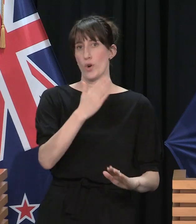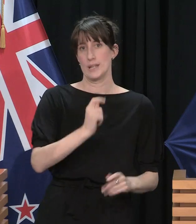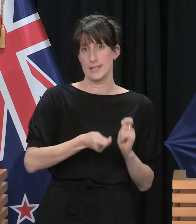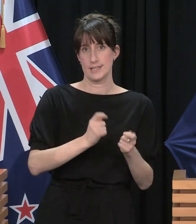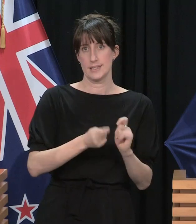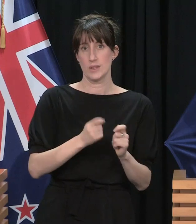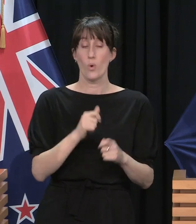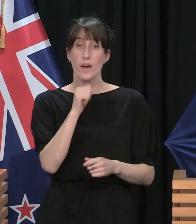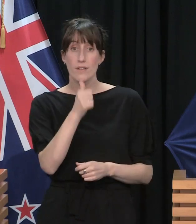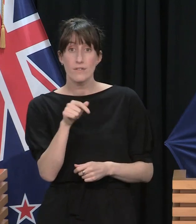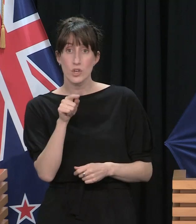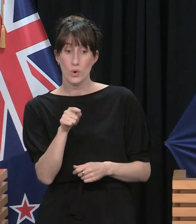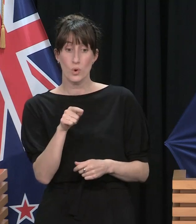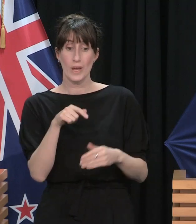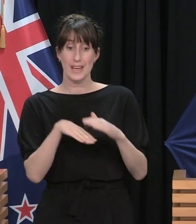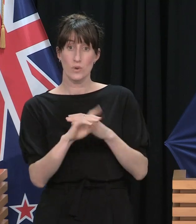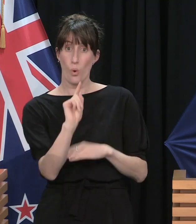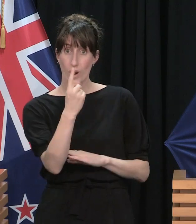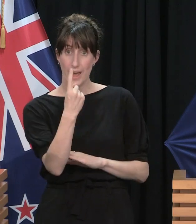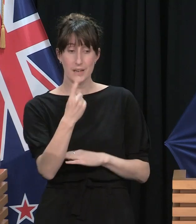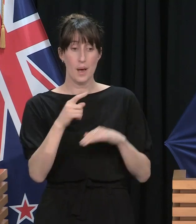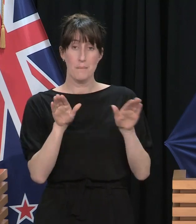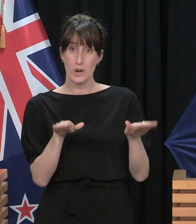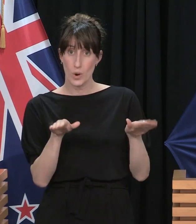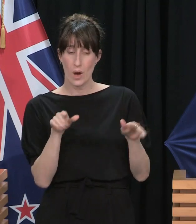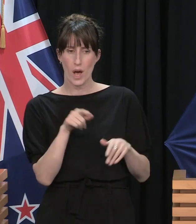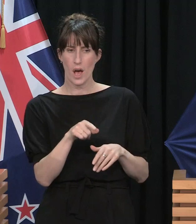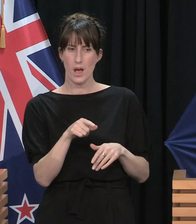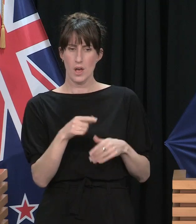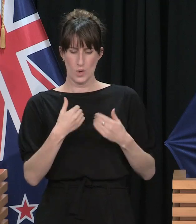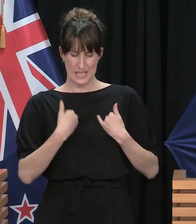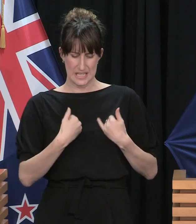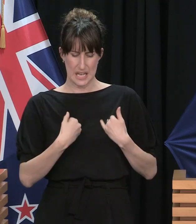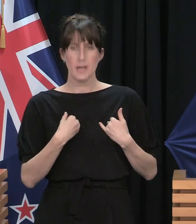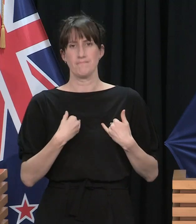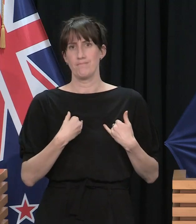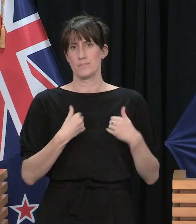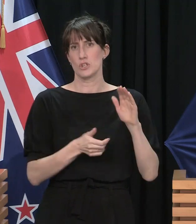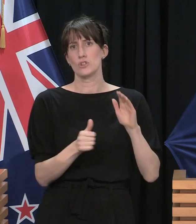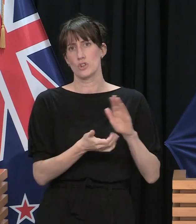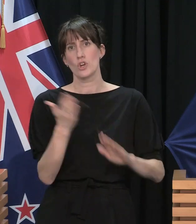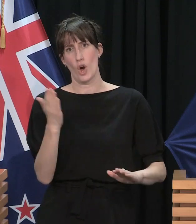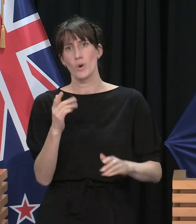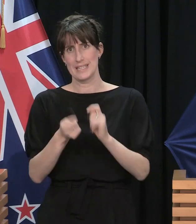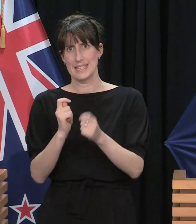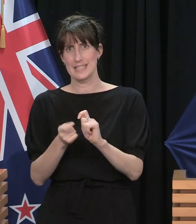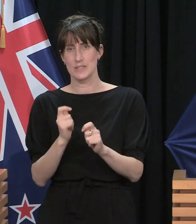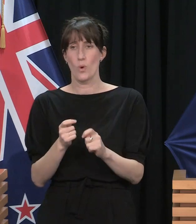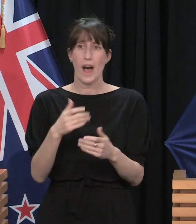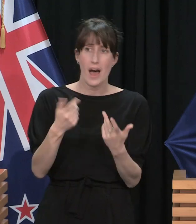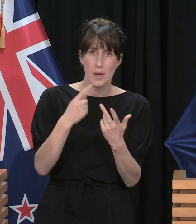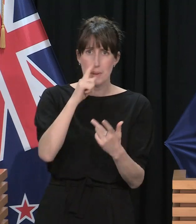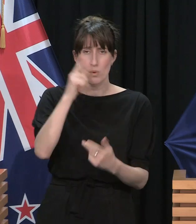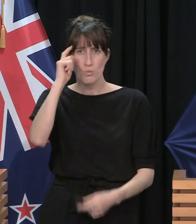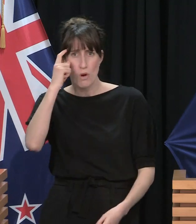concerned, please do get a